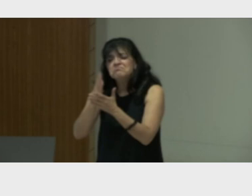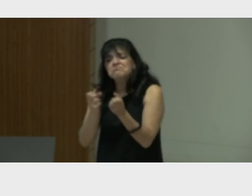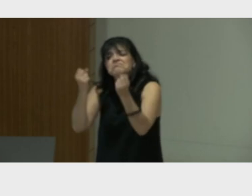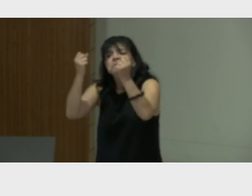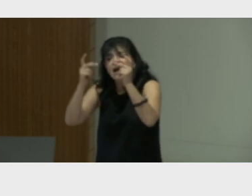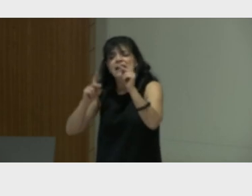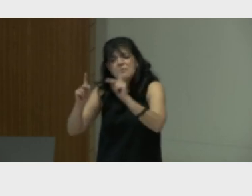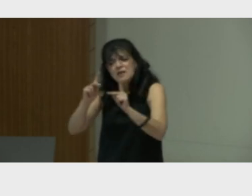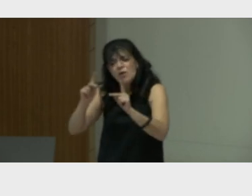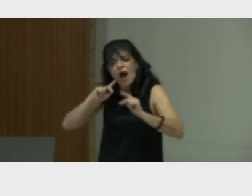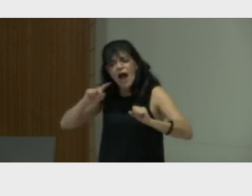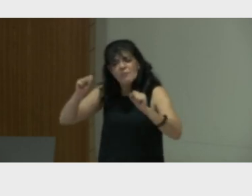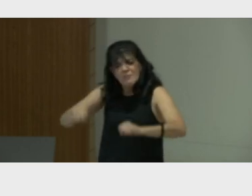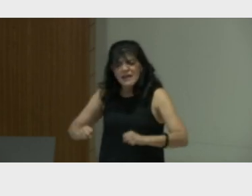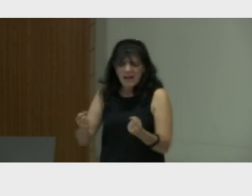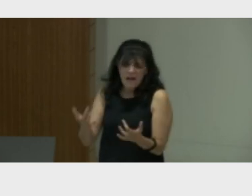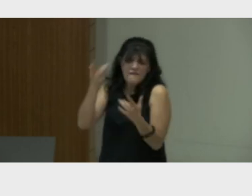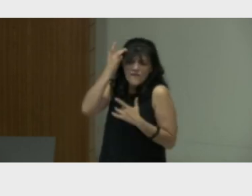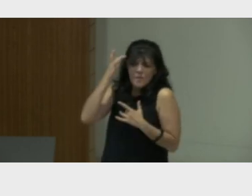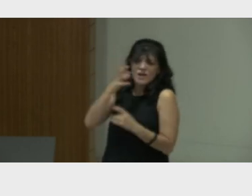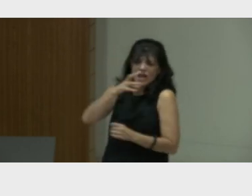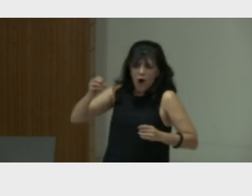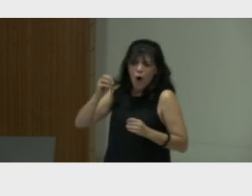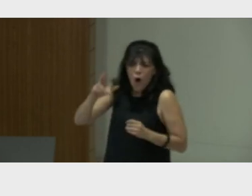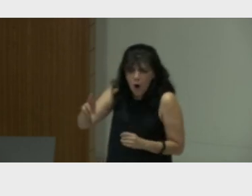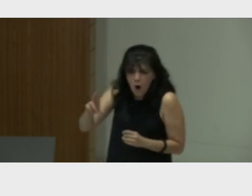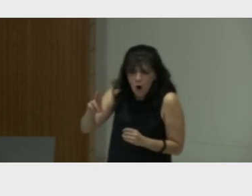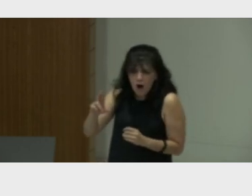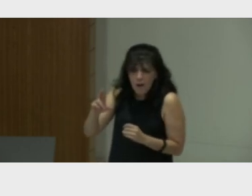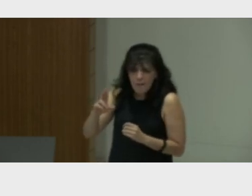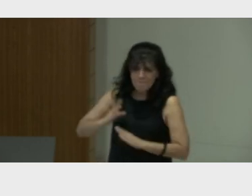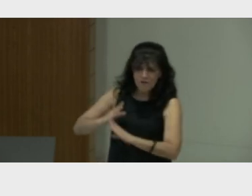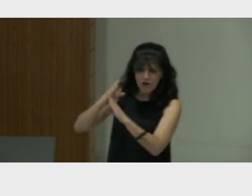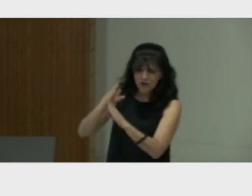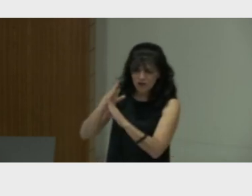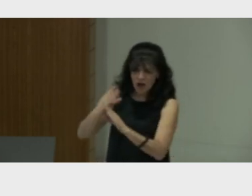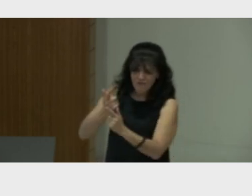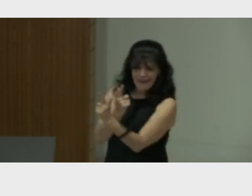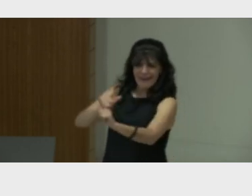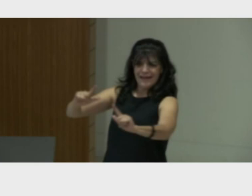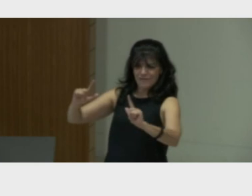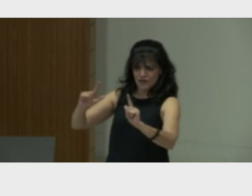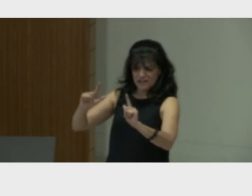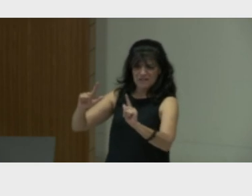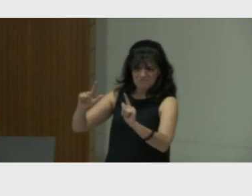of liberty for a variety of reasons. And not all of them are physical. So for example,